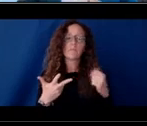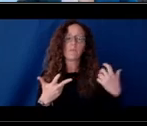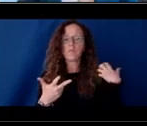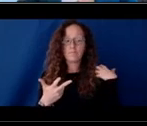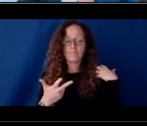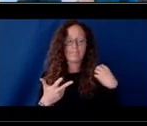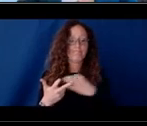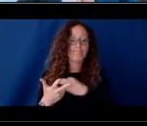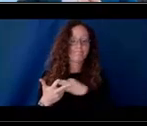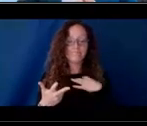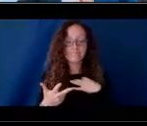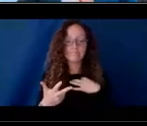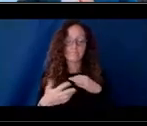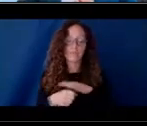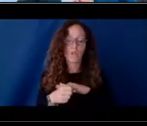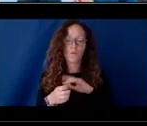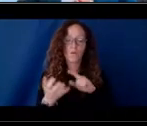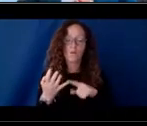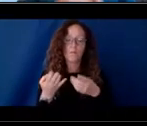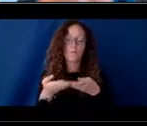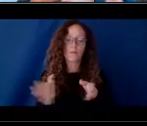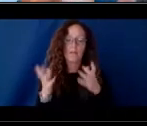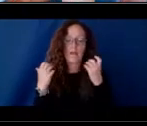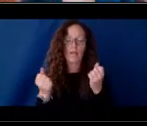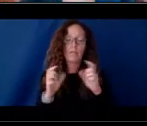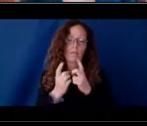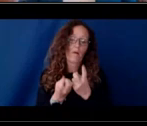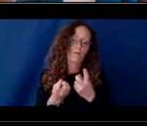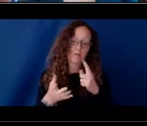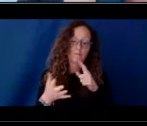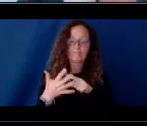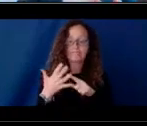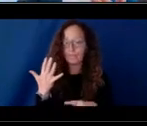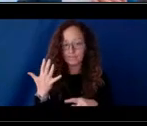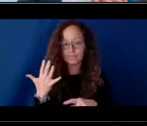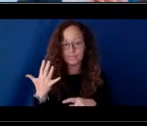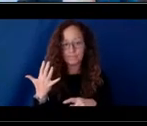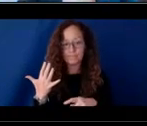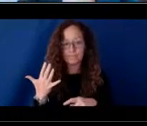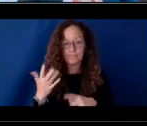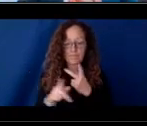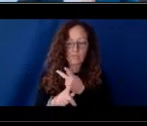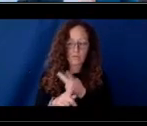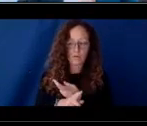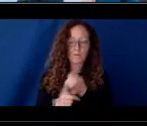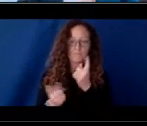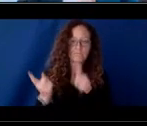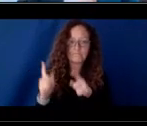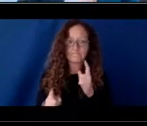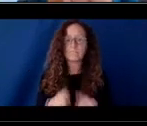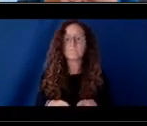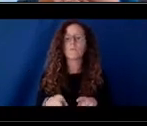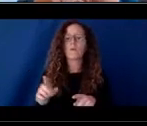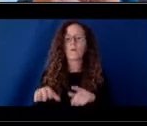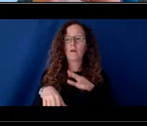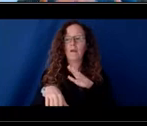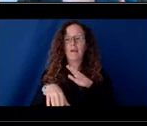and public health officials to determine, hey we need to lower our advisory criteria because the